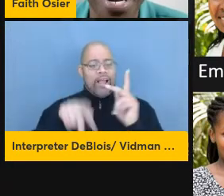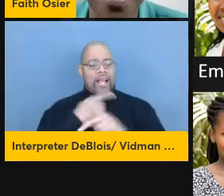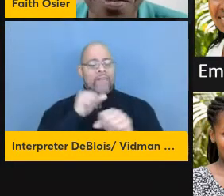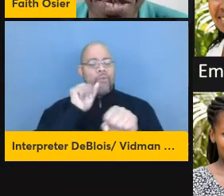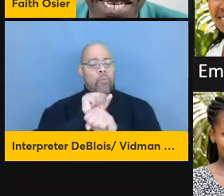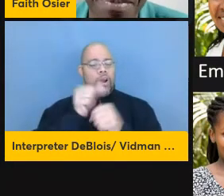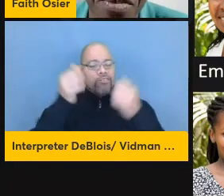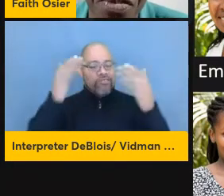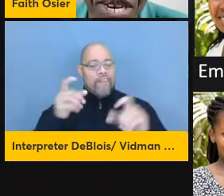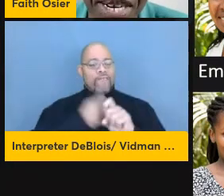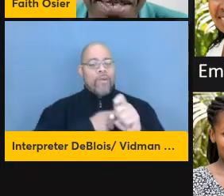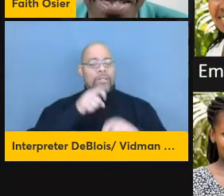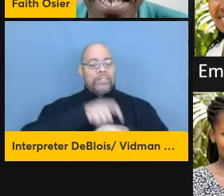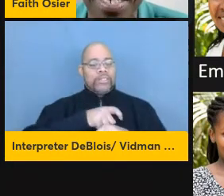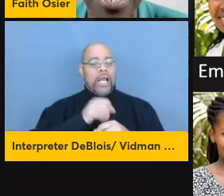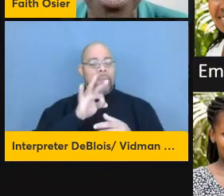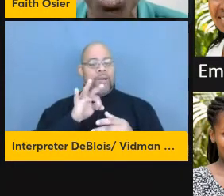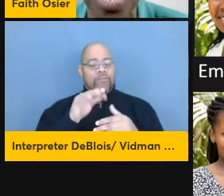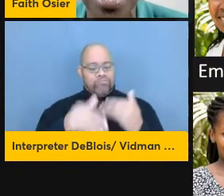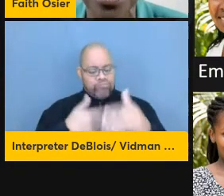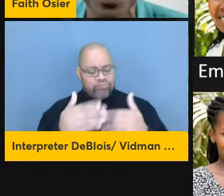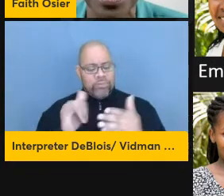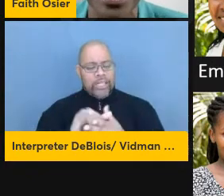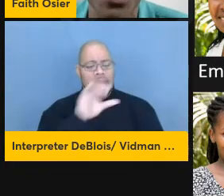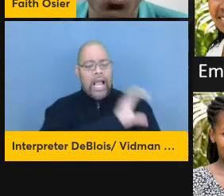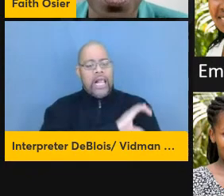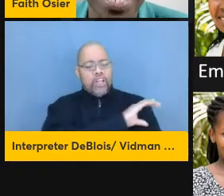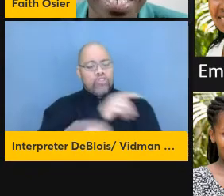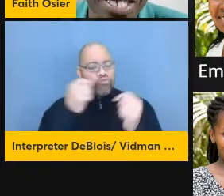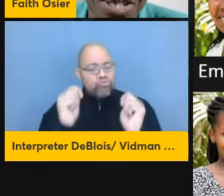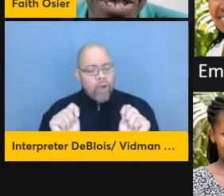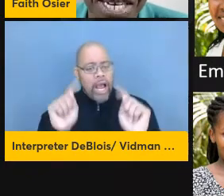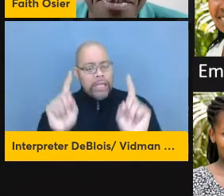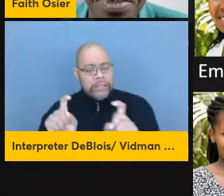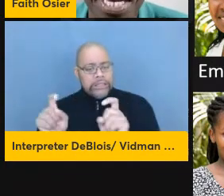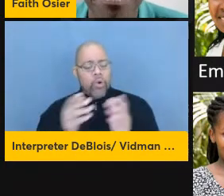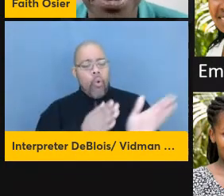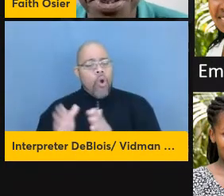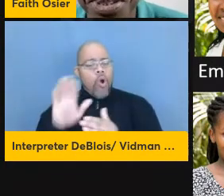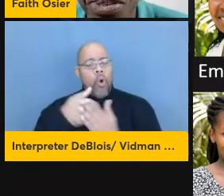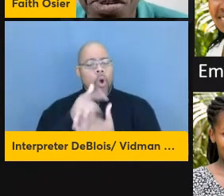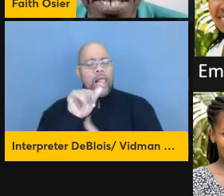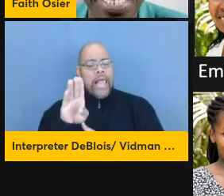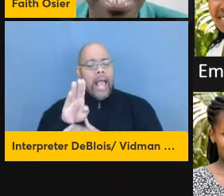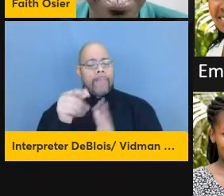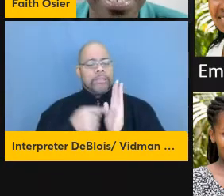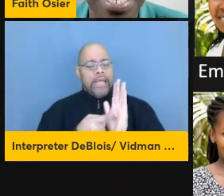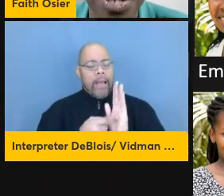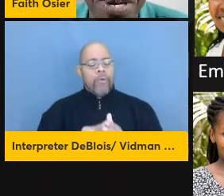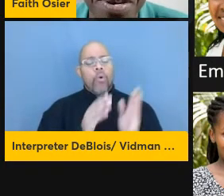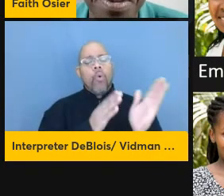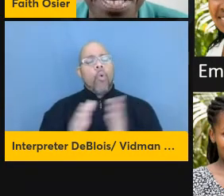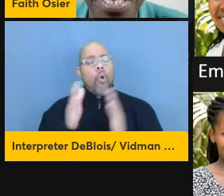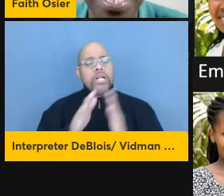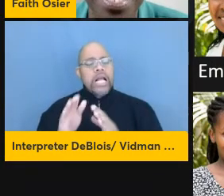right from the time of running the clinical trial, organizing all the lab samples, organising the experiments getting